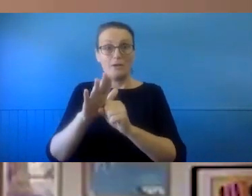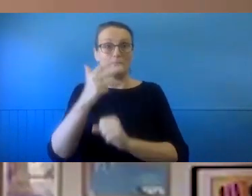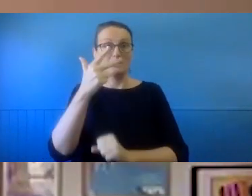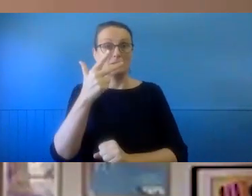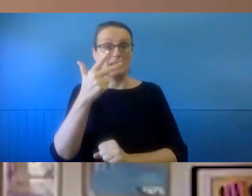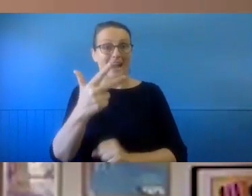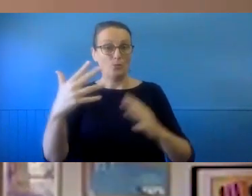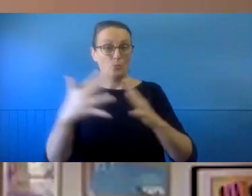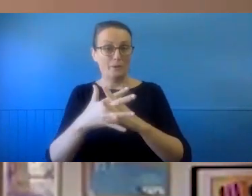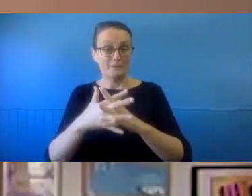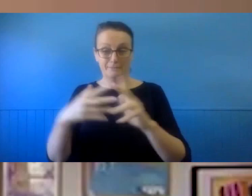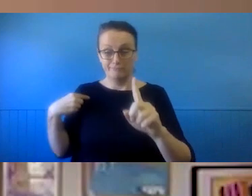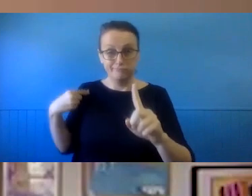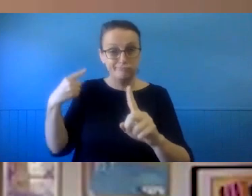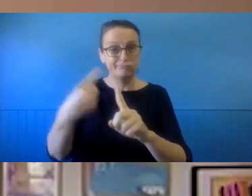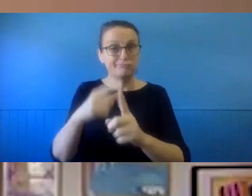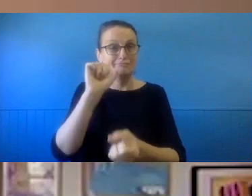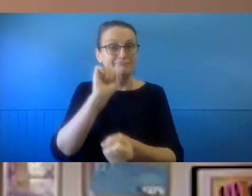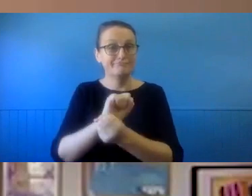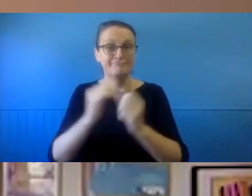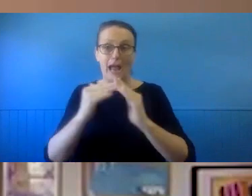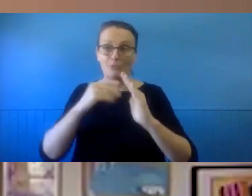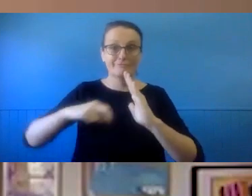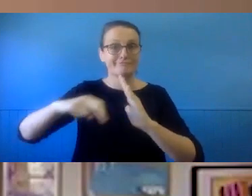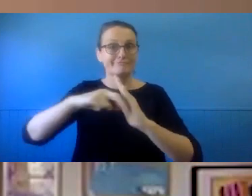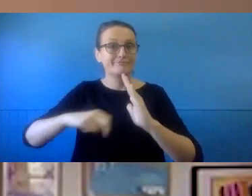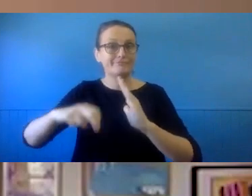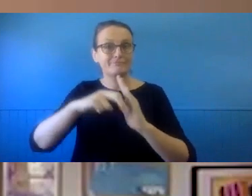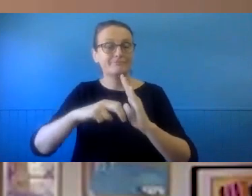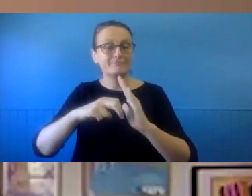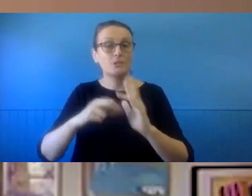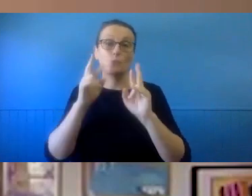more. We hope you've found in series to be useful and you're able to join